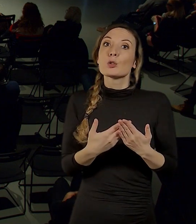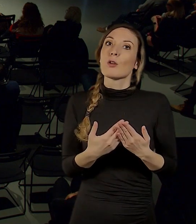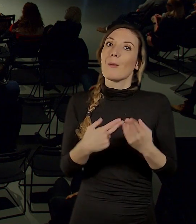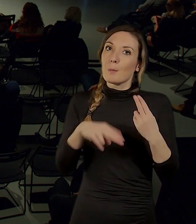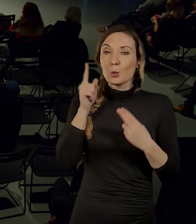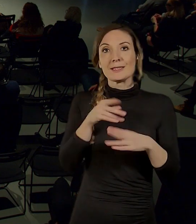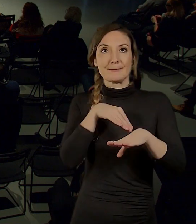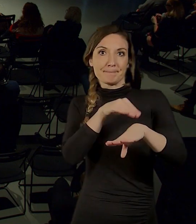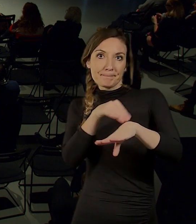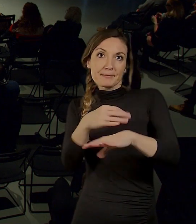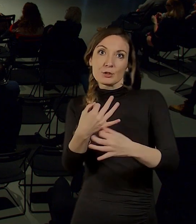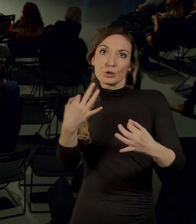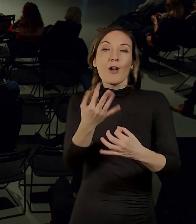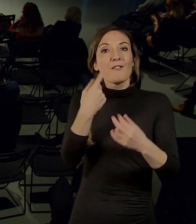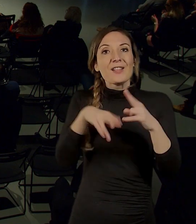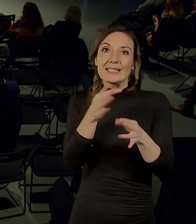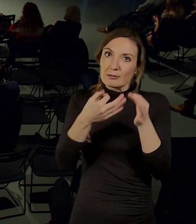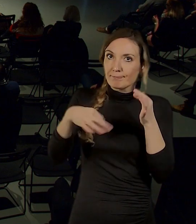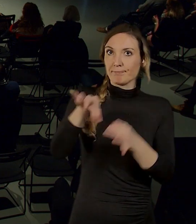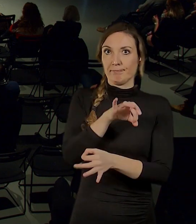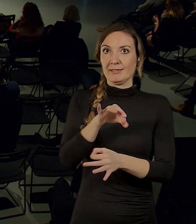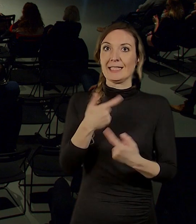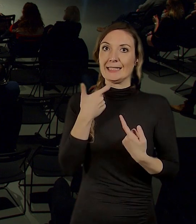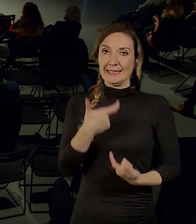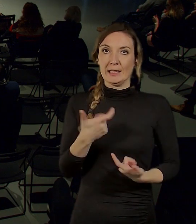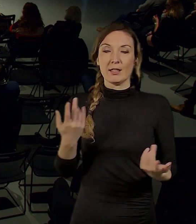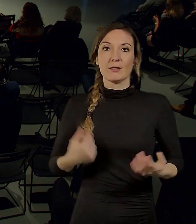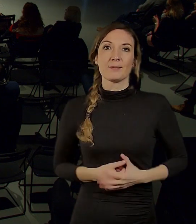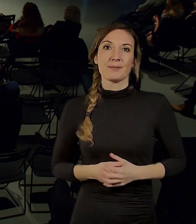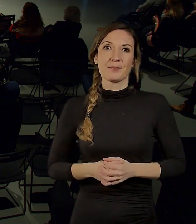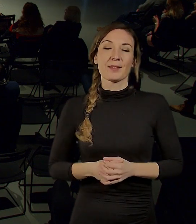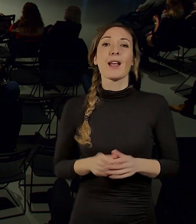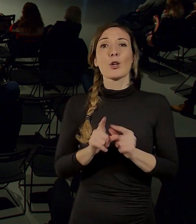It is very important that the participation is done by an expert. So that the developer or architects don't do it